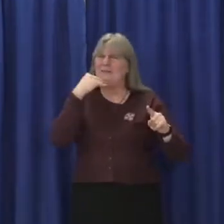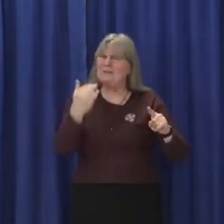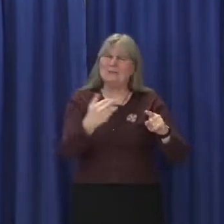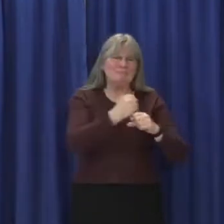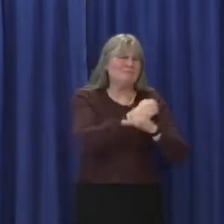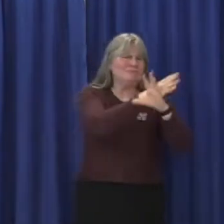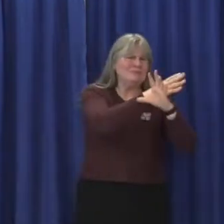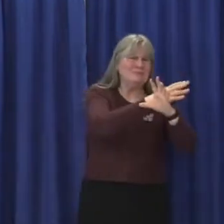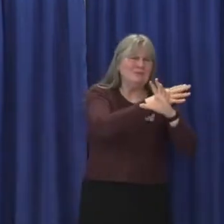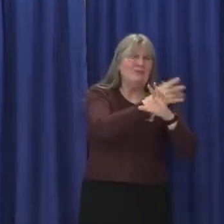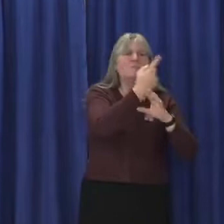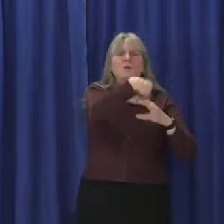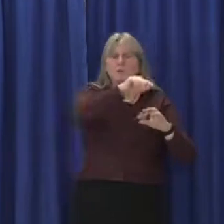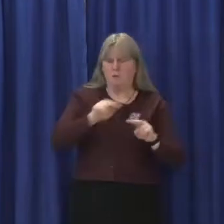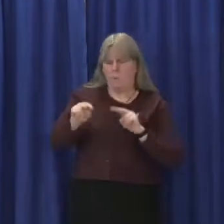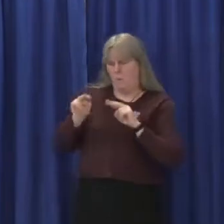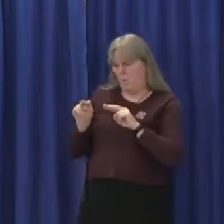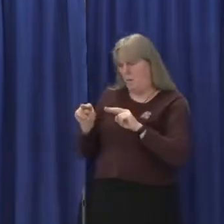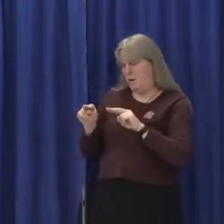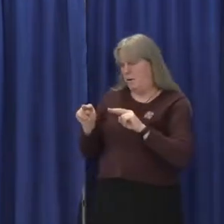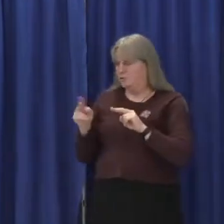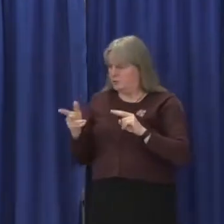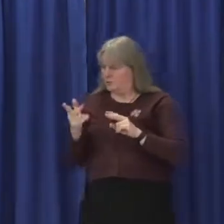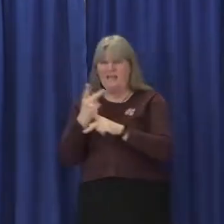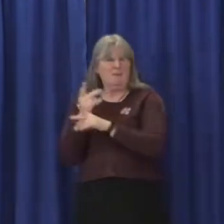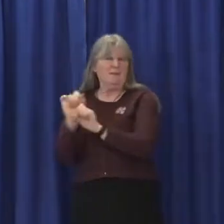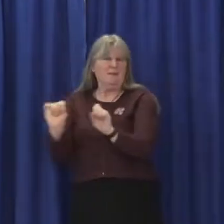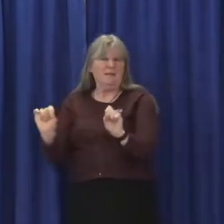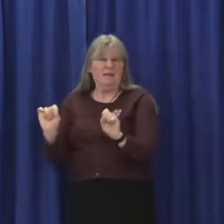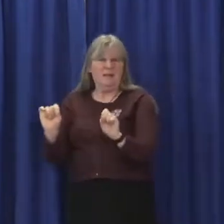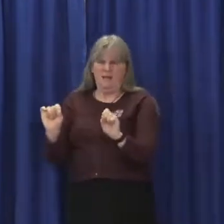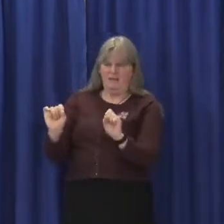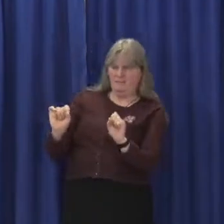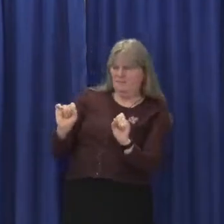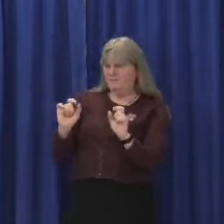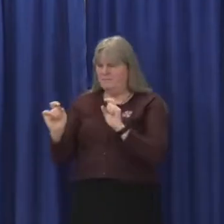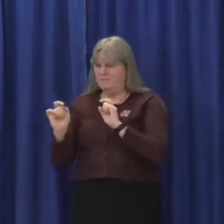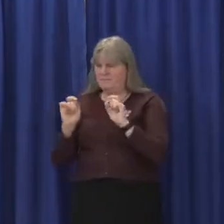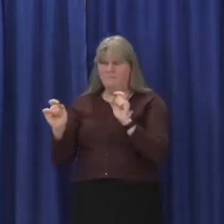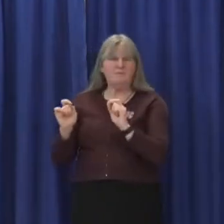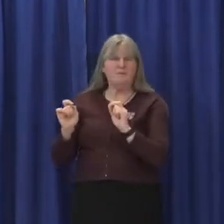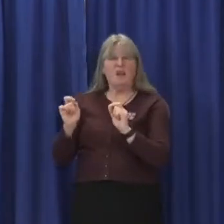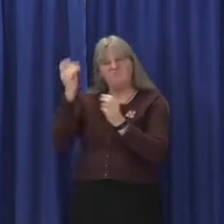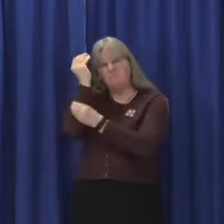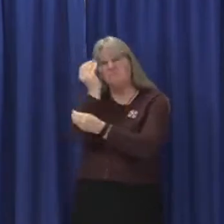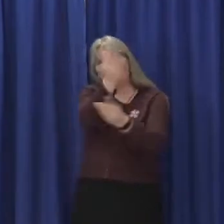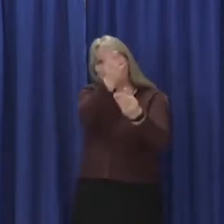the situation to keep our students safe, and every effort will be made to keep everyone informed.